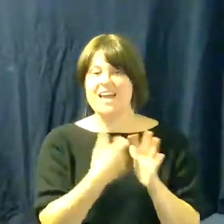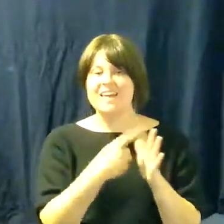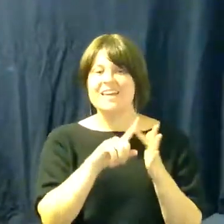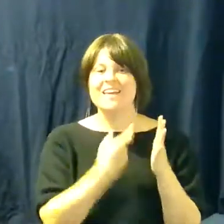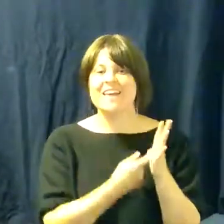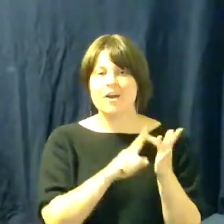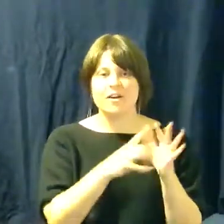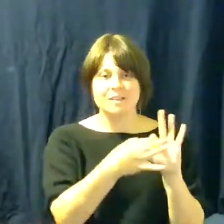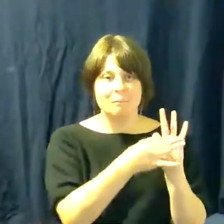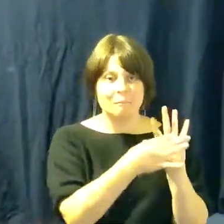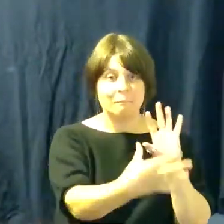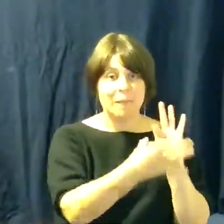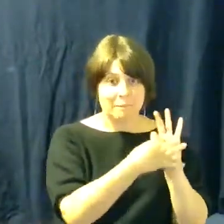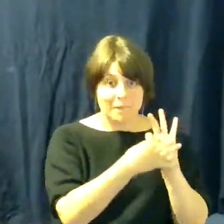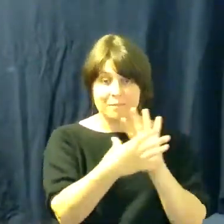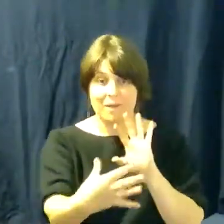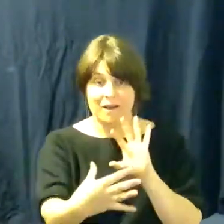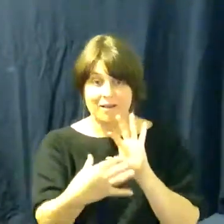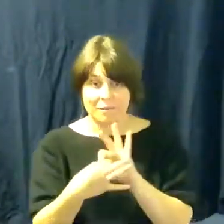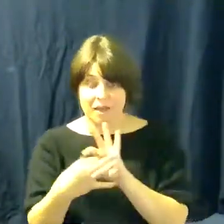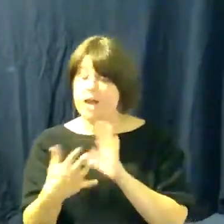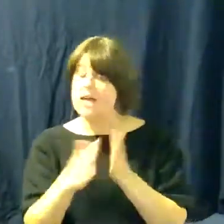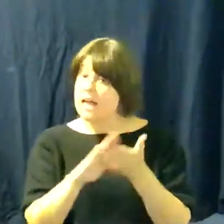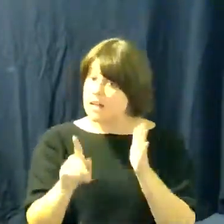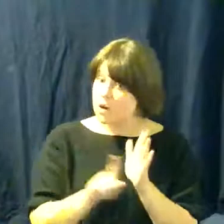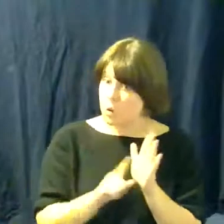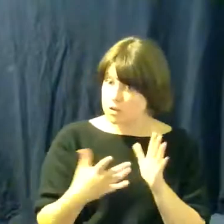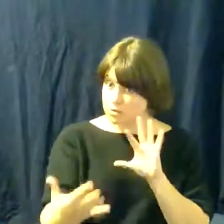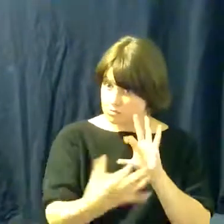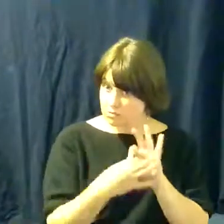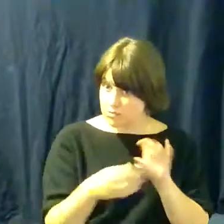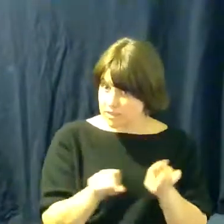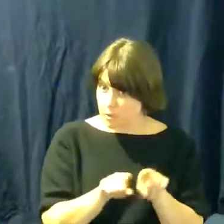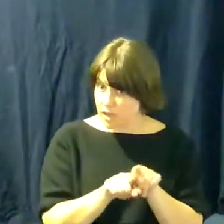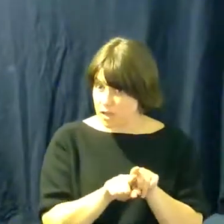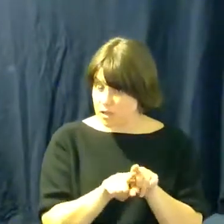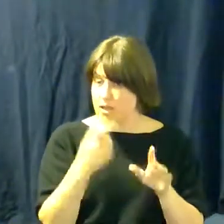aola . She is popping in and out intermittentl lly as she